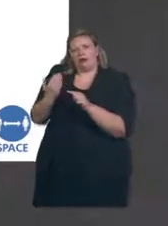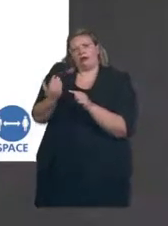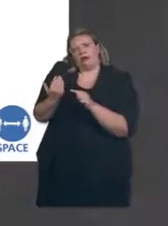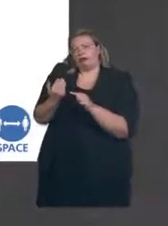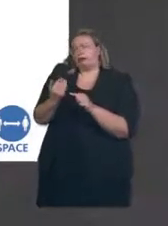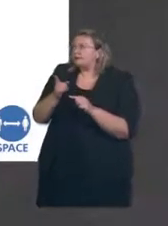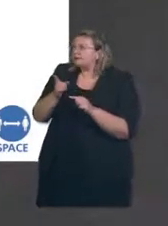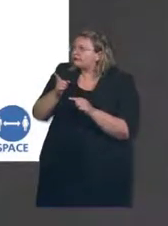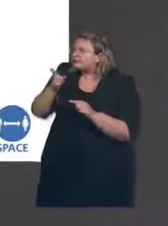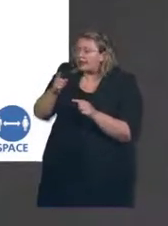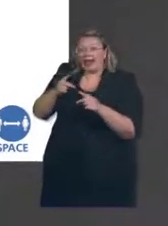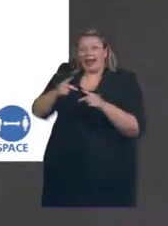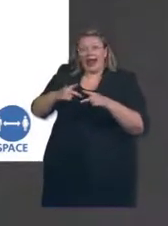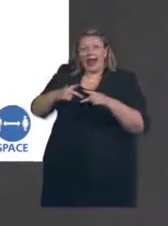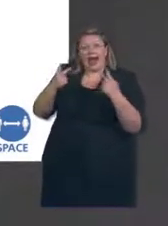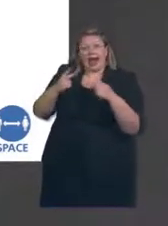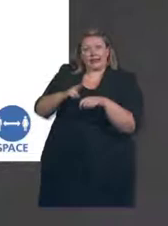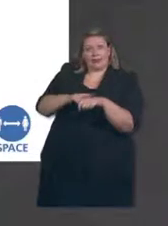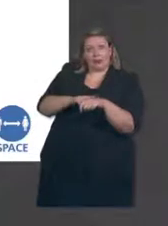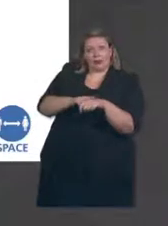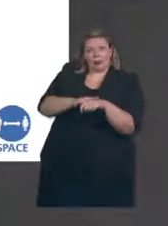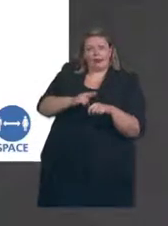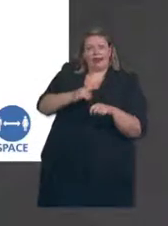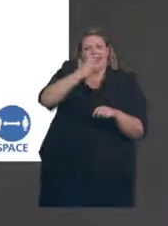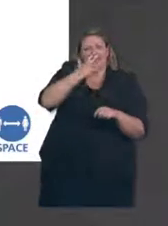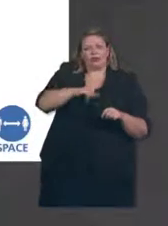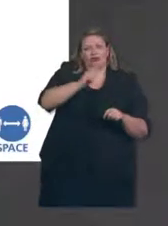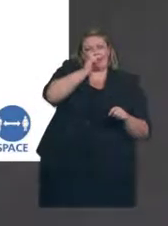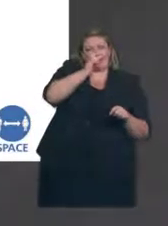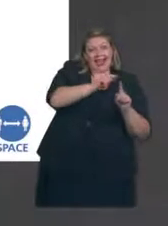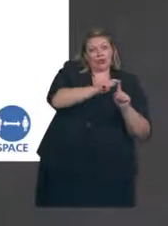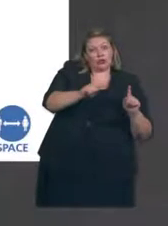I'll come back to that number later Next slide please